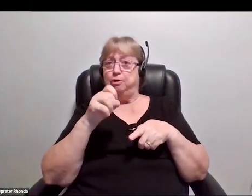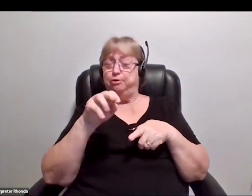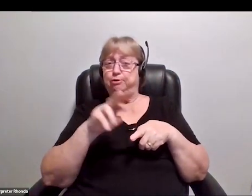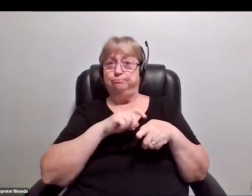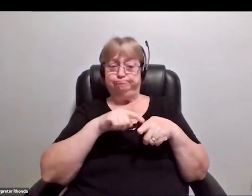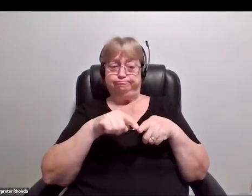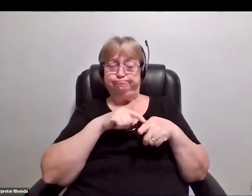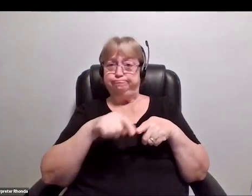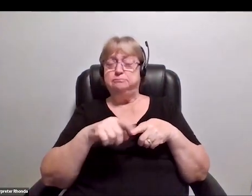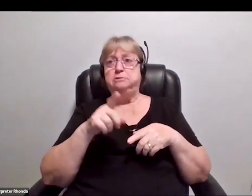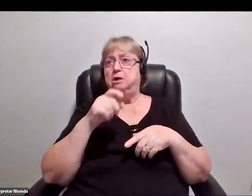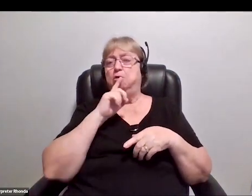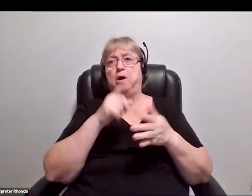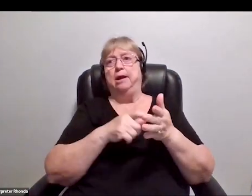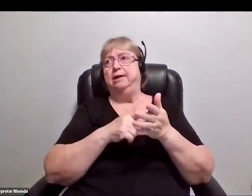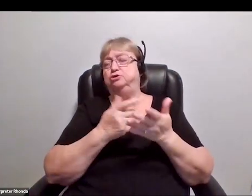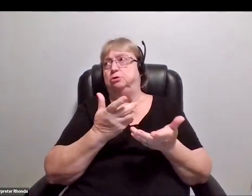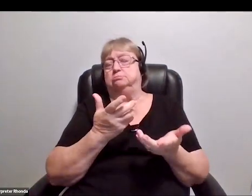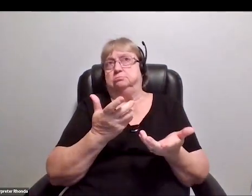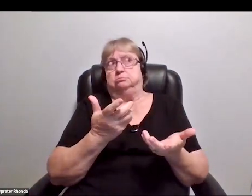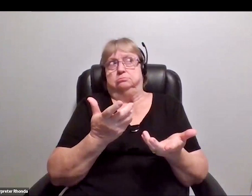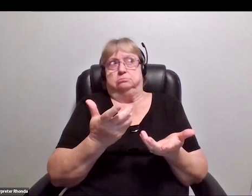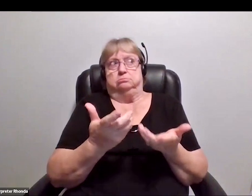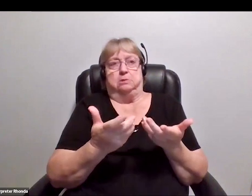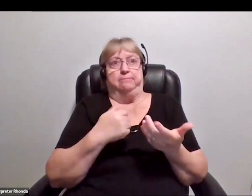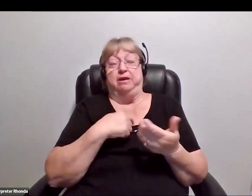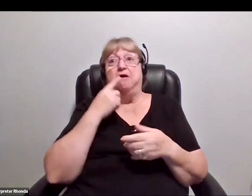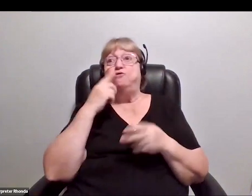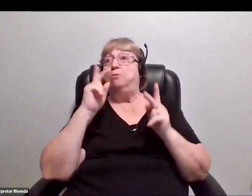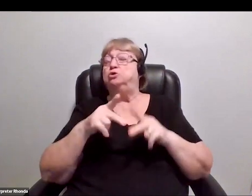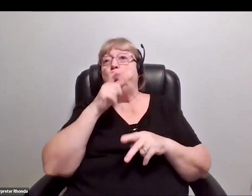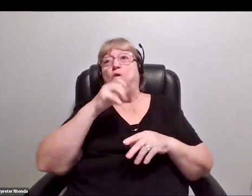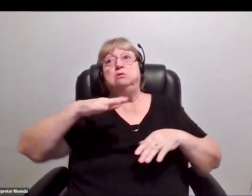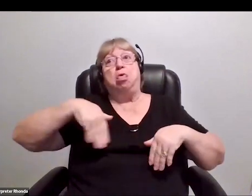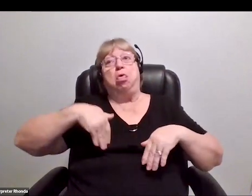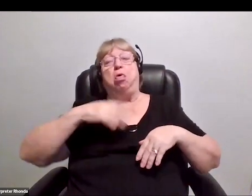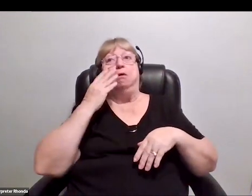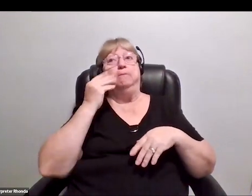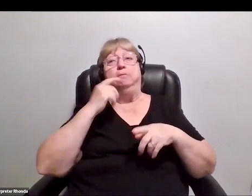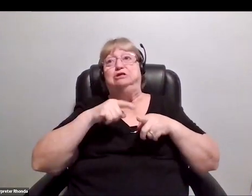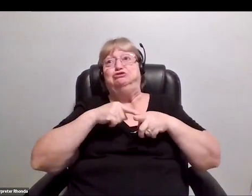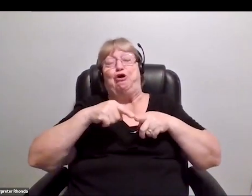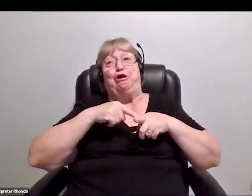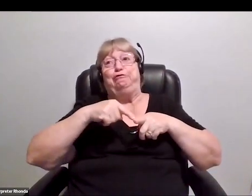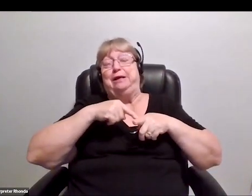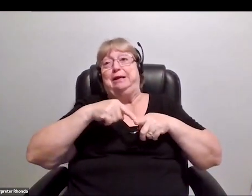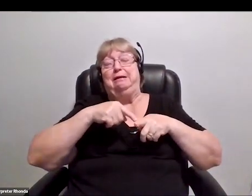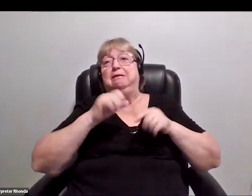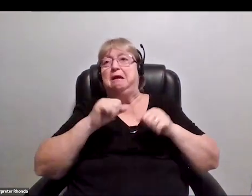It really only took about, for someone that's never soldered before, can come in and build it in a half an hour or something like that.